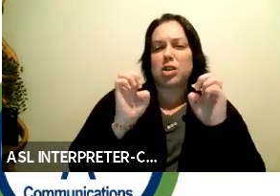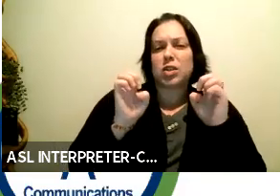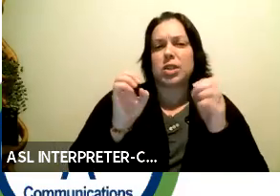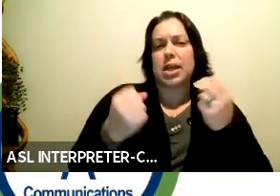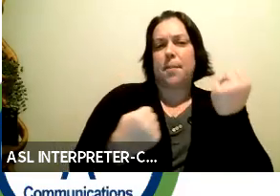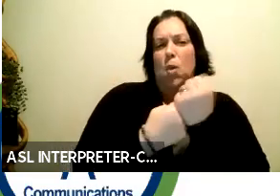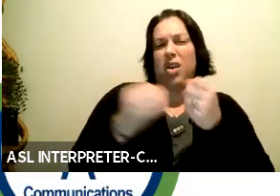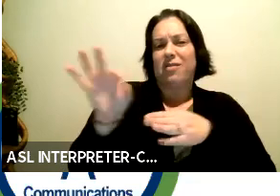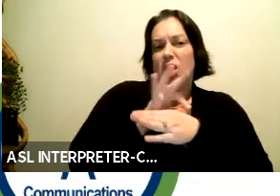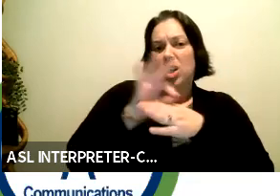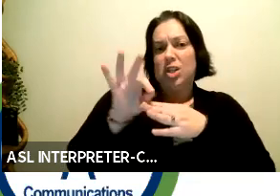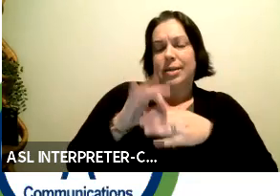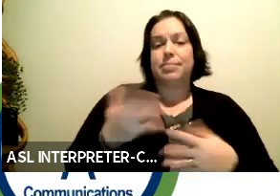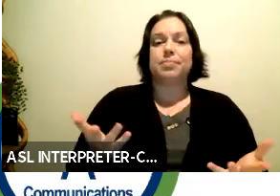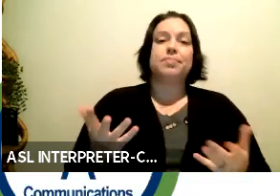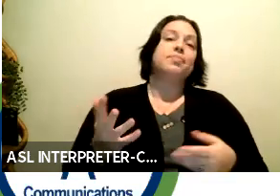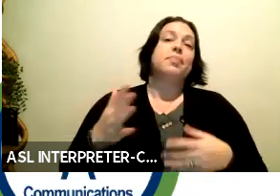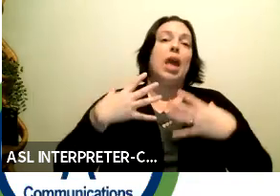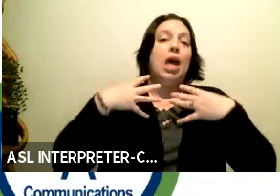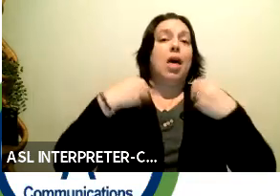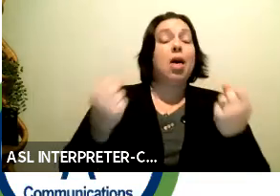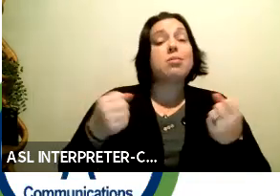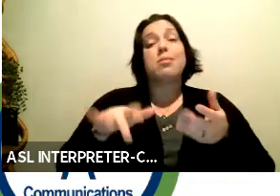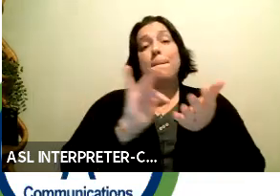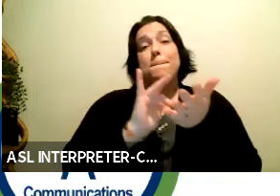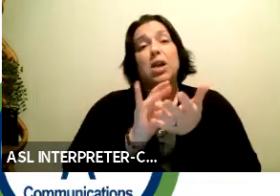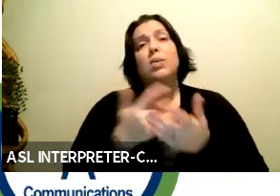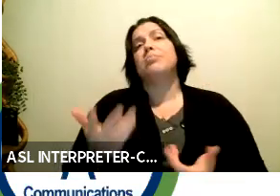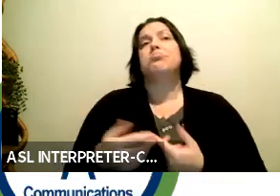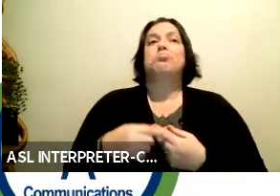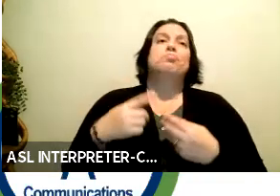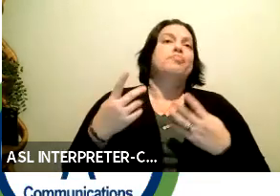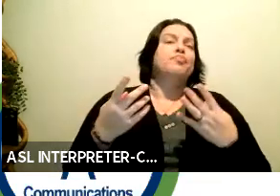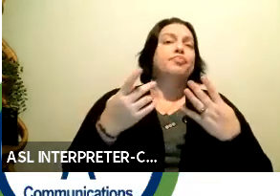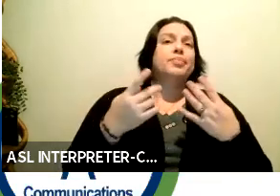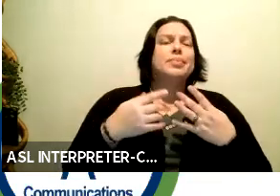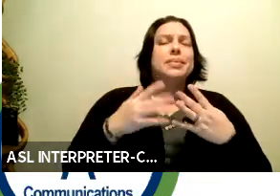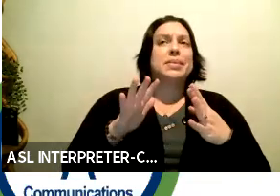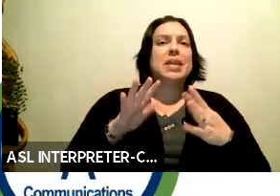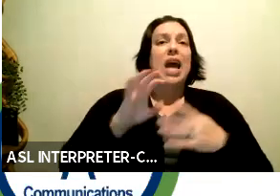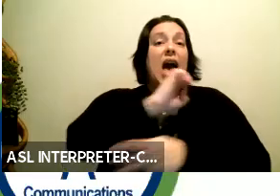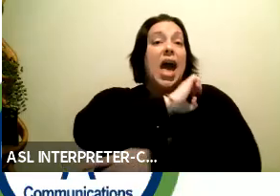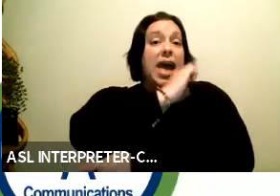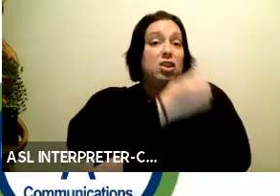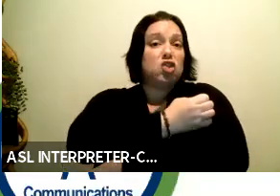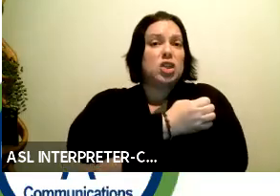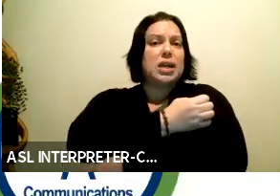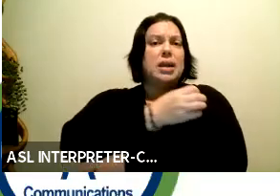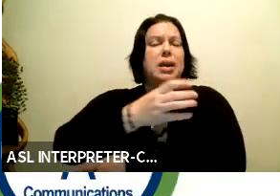area. Health and medical emergency I'm sorry, energy, power and fuel,